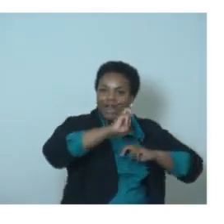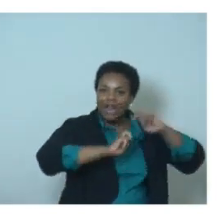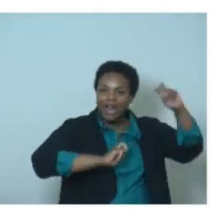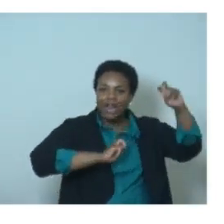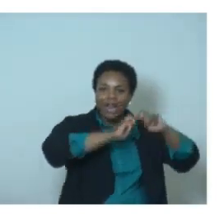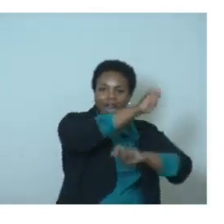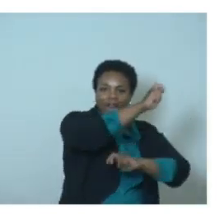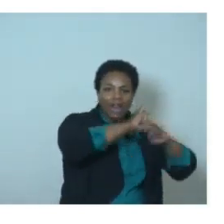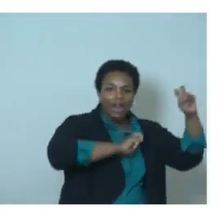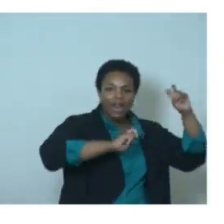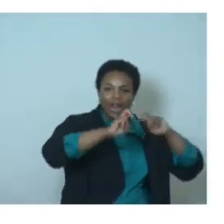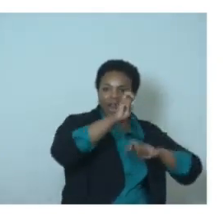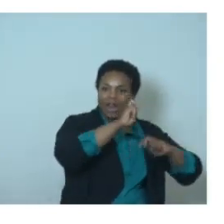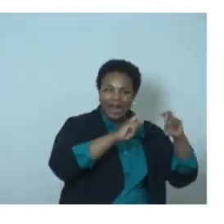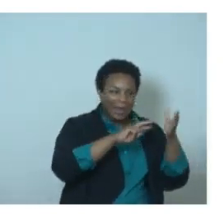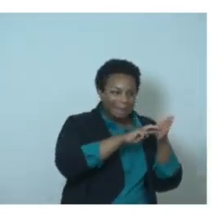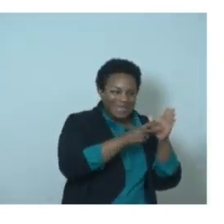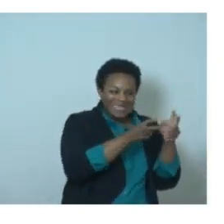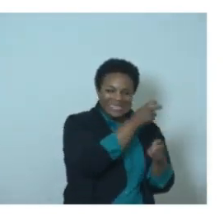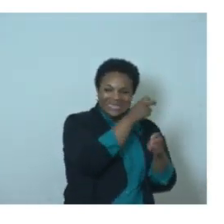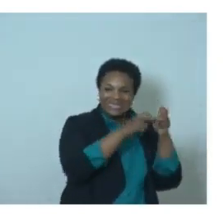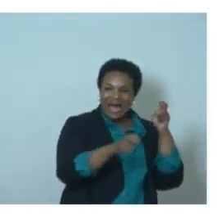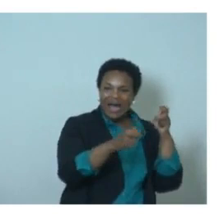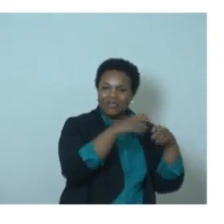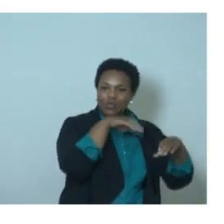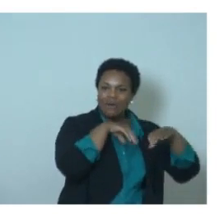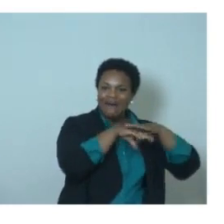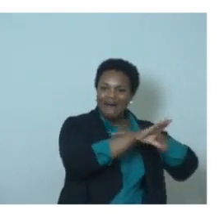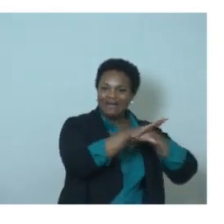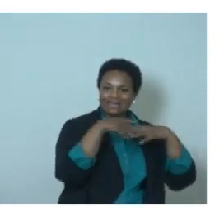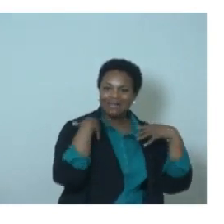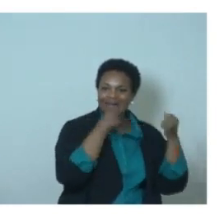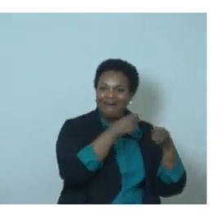MAKES IT INCREASINGLY DIFFICULT BECAUSE AGAIN PEOPLE TRAVEL BETWEEN THESE AREAS.